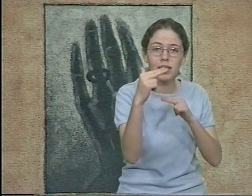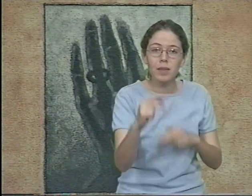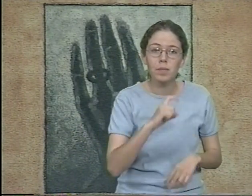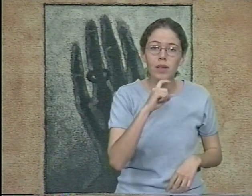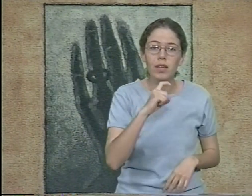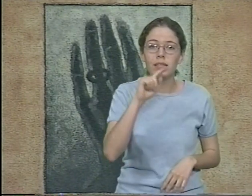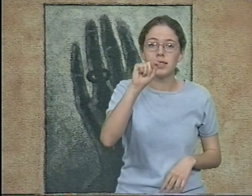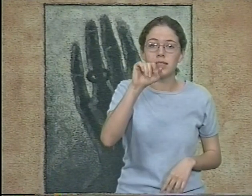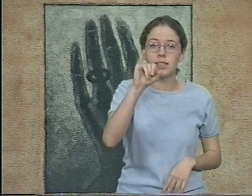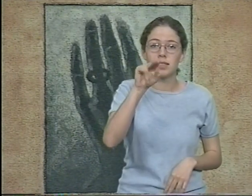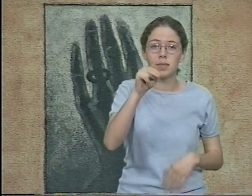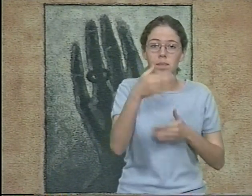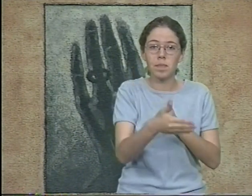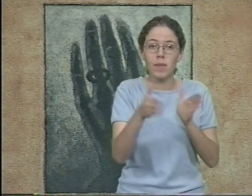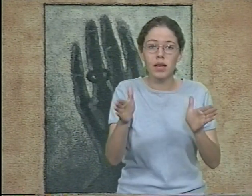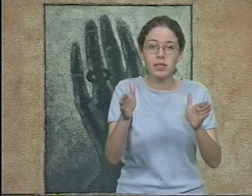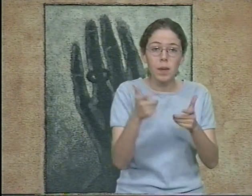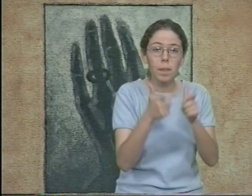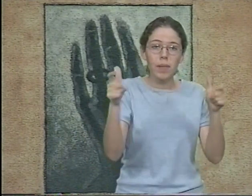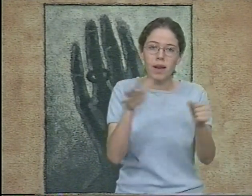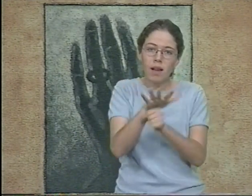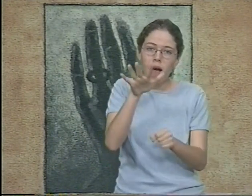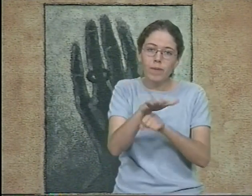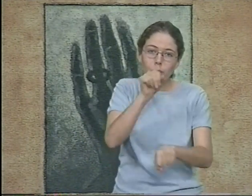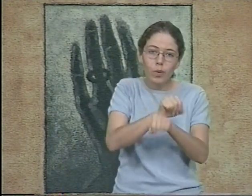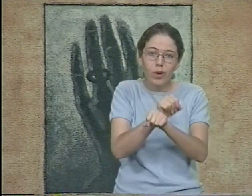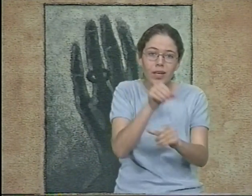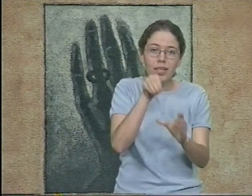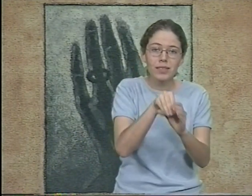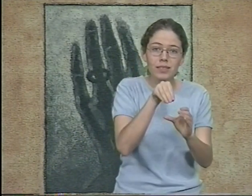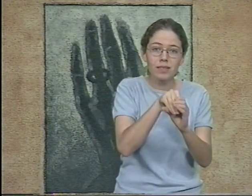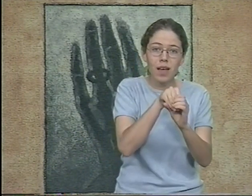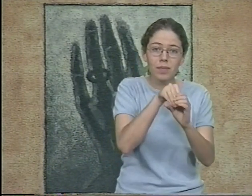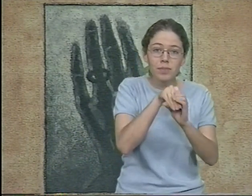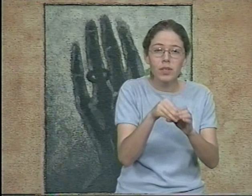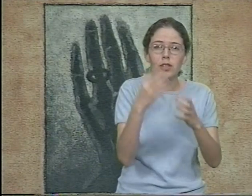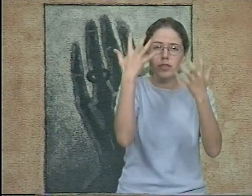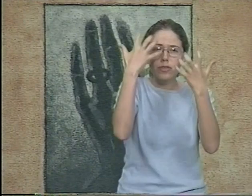He realized that just as sunlight passed through a glass window, the new rays passed through wood